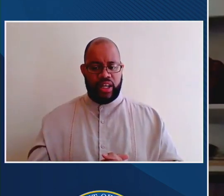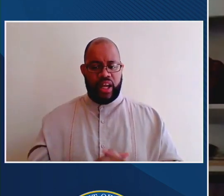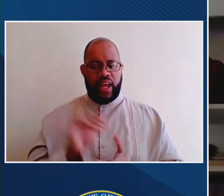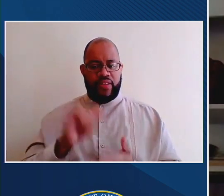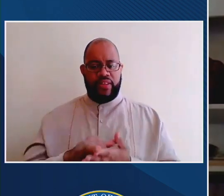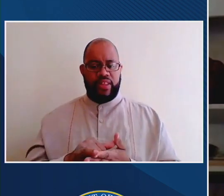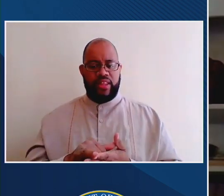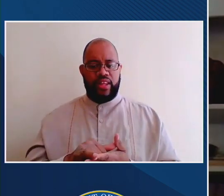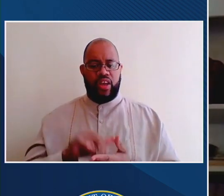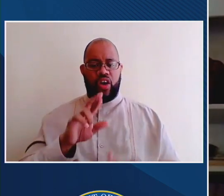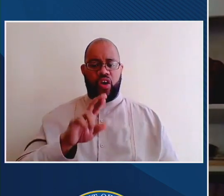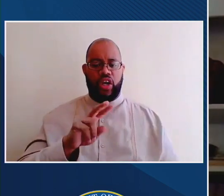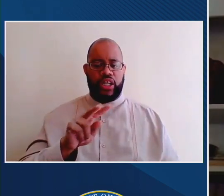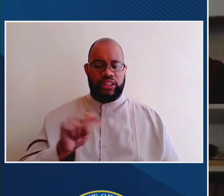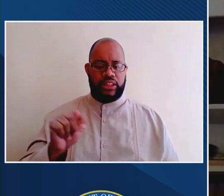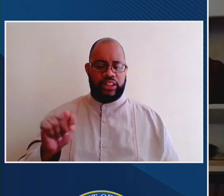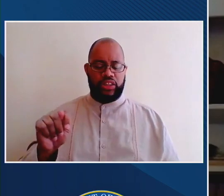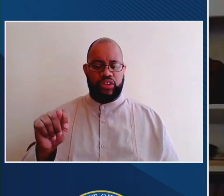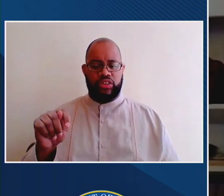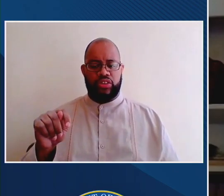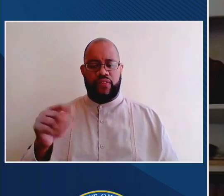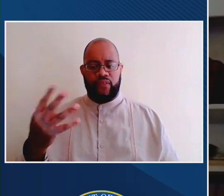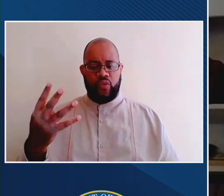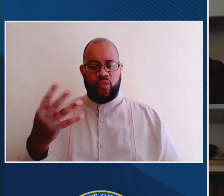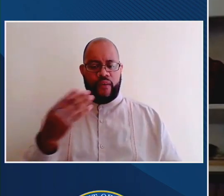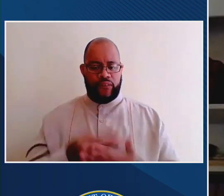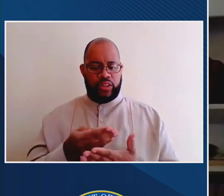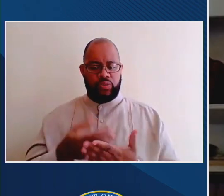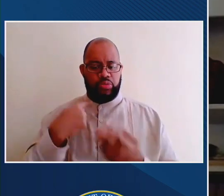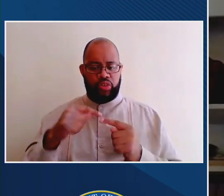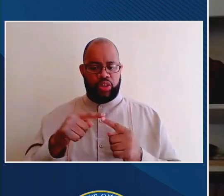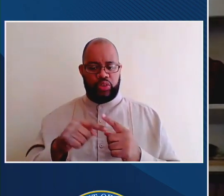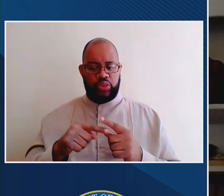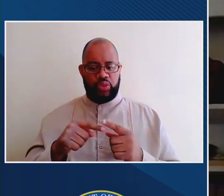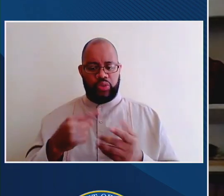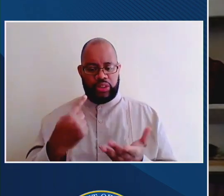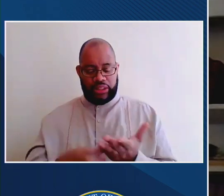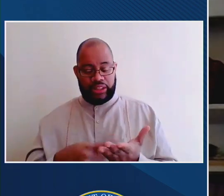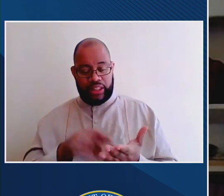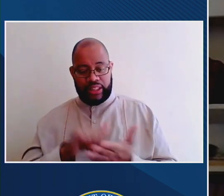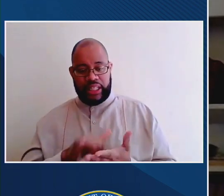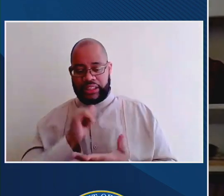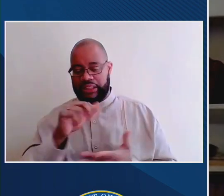the person taking over the discussion for that. That doesn't mean that there are